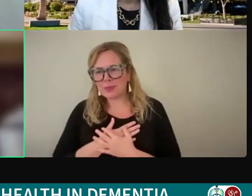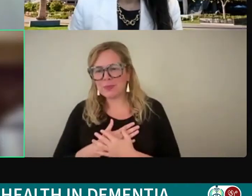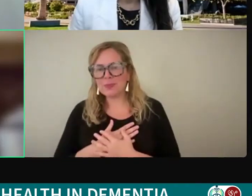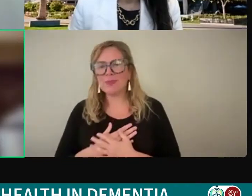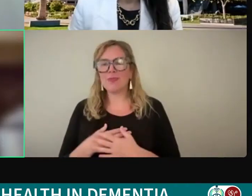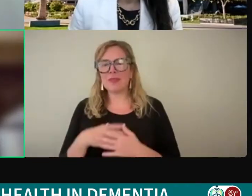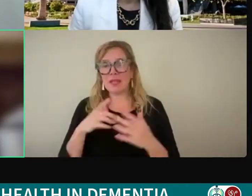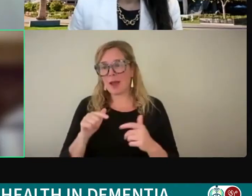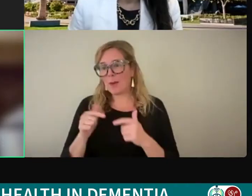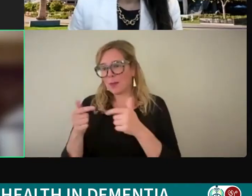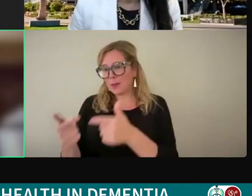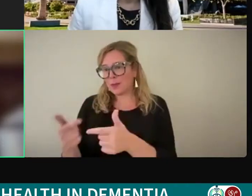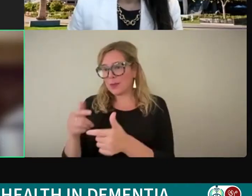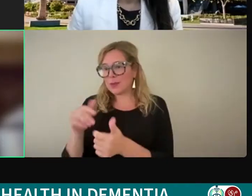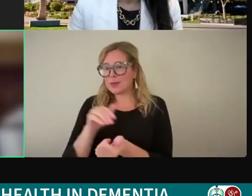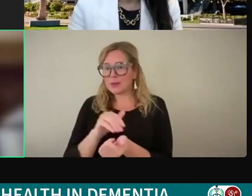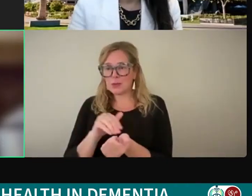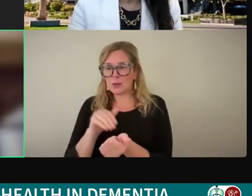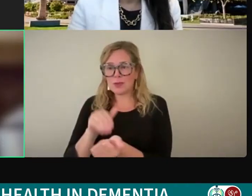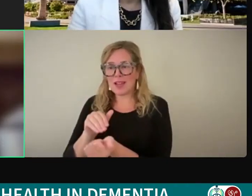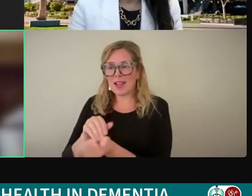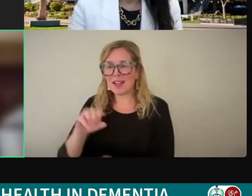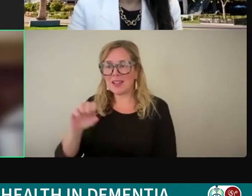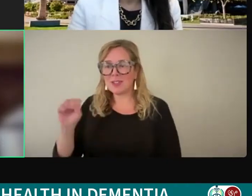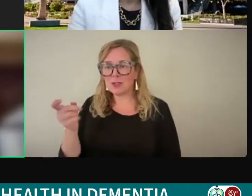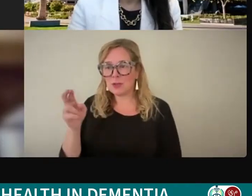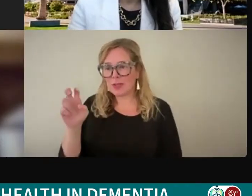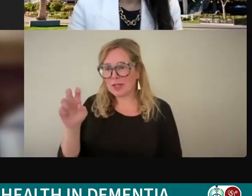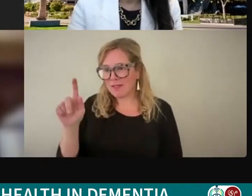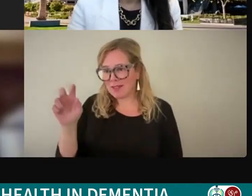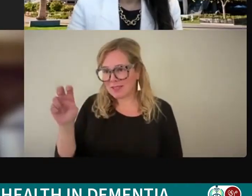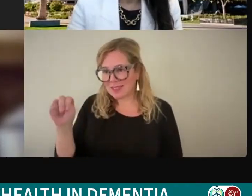who's gonna introduce the next session. >> Malathi Srinivasan: Great and again,